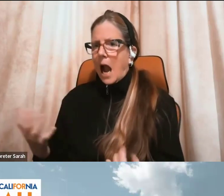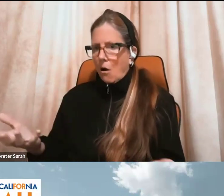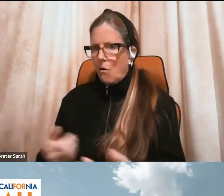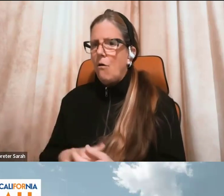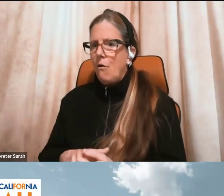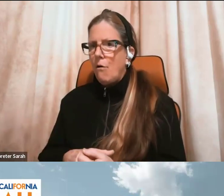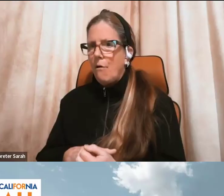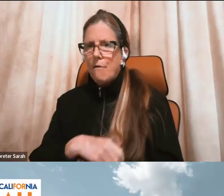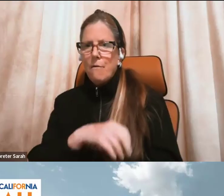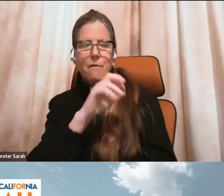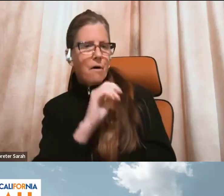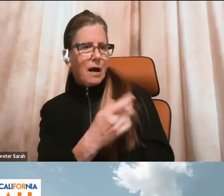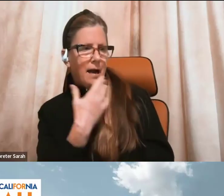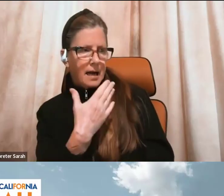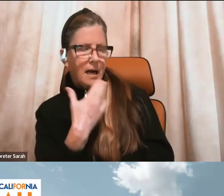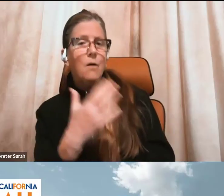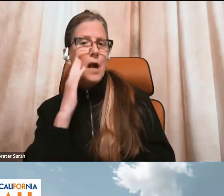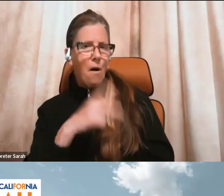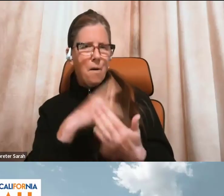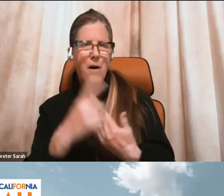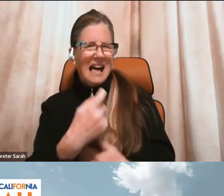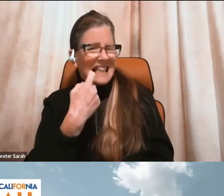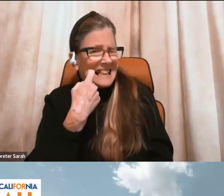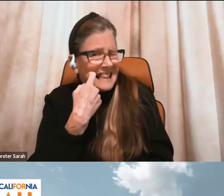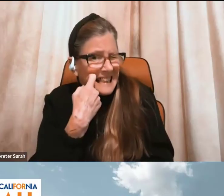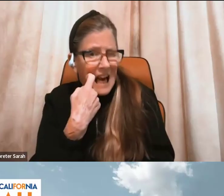Got it, thank you. And we do know that the program just rolled out this year, and it's… there's